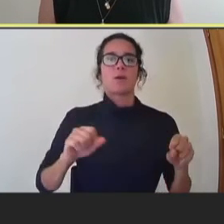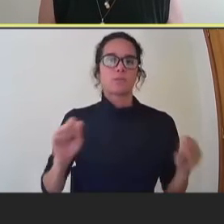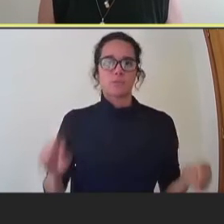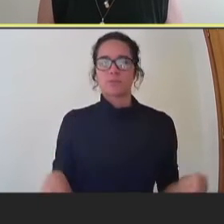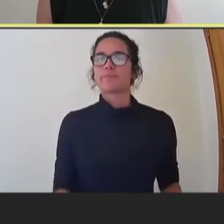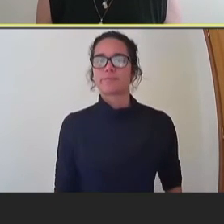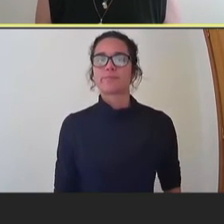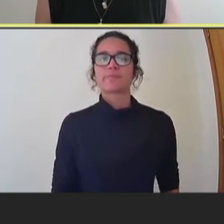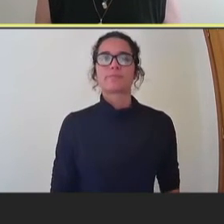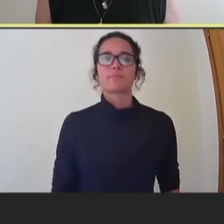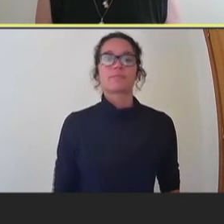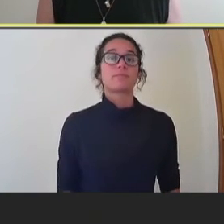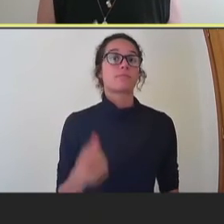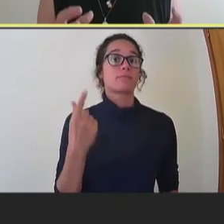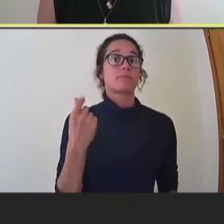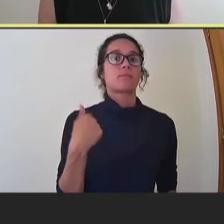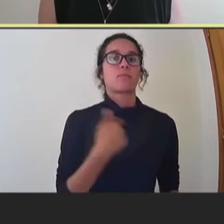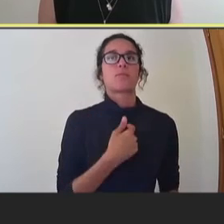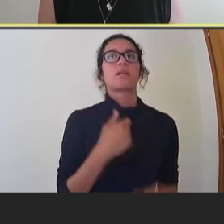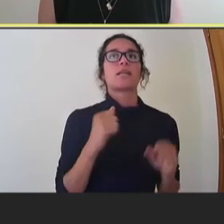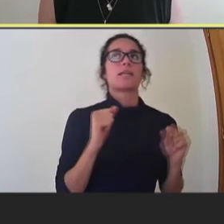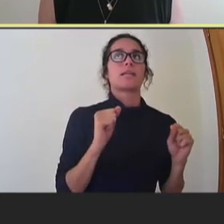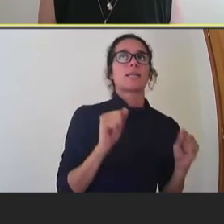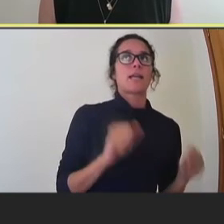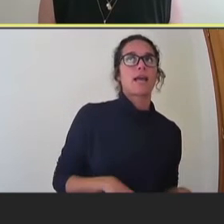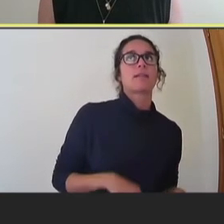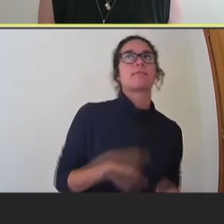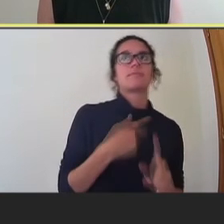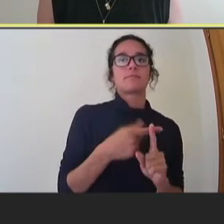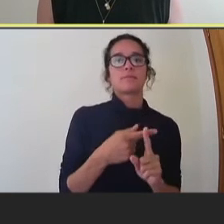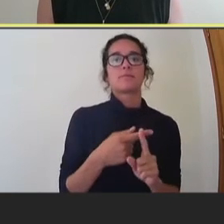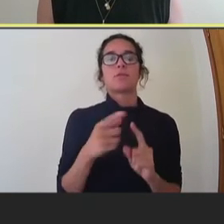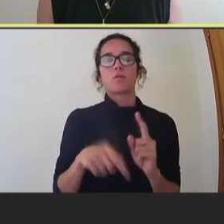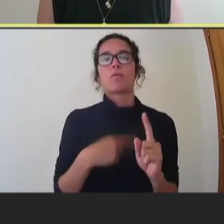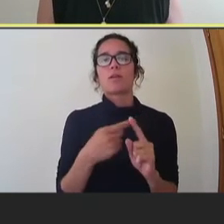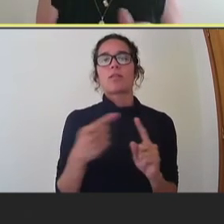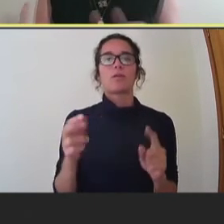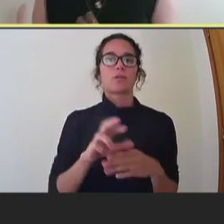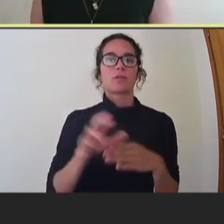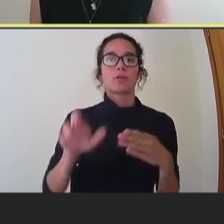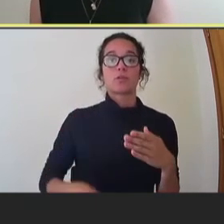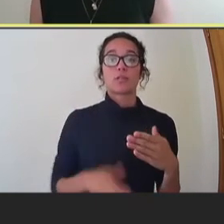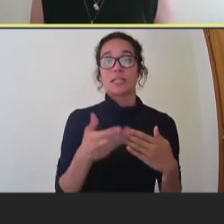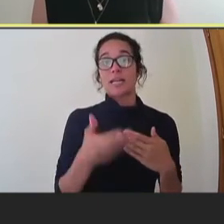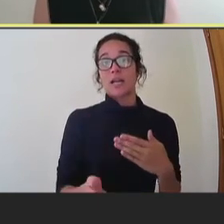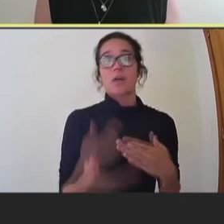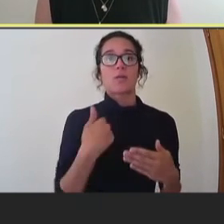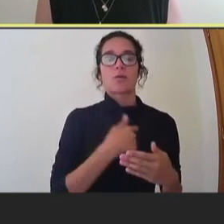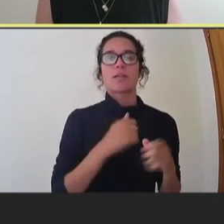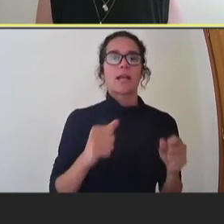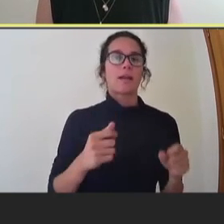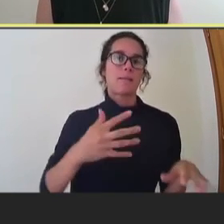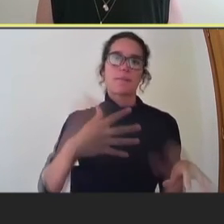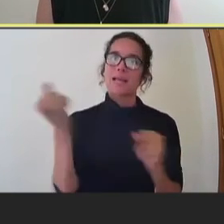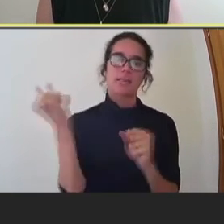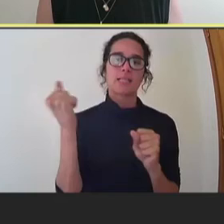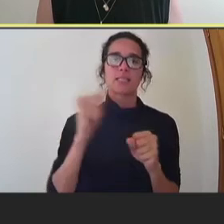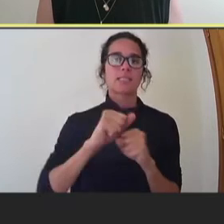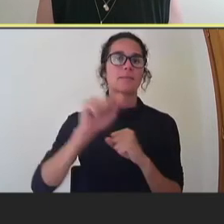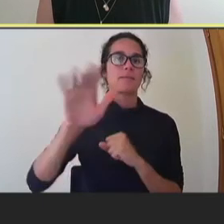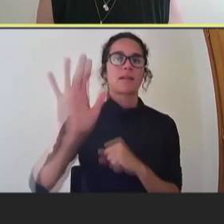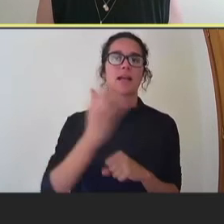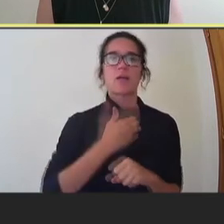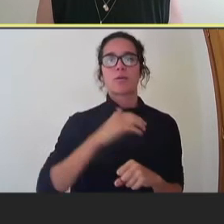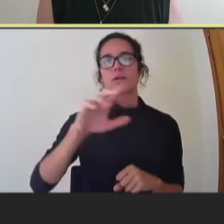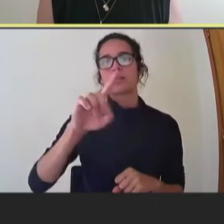so that we can get those -- once the results are in -- we can immediately submit our dossiers.